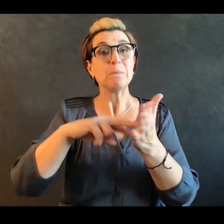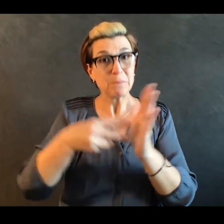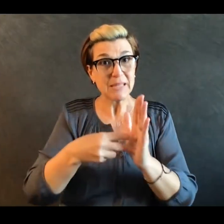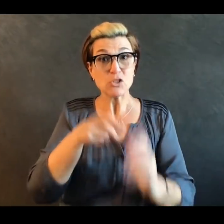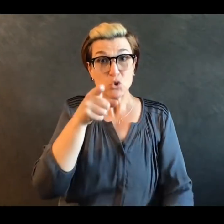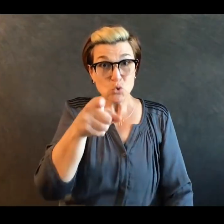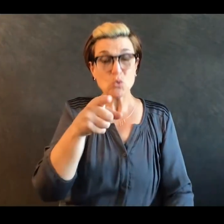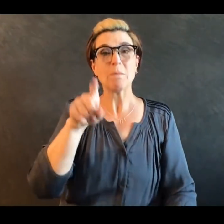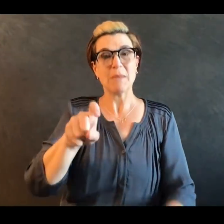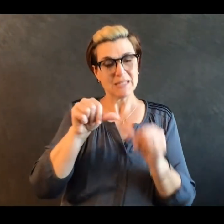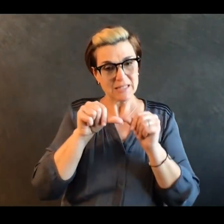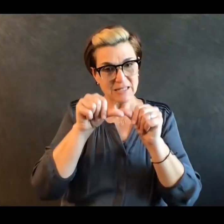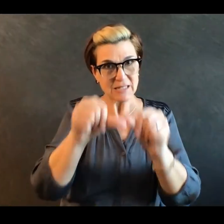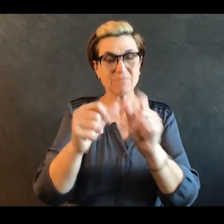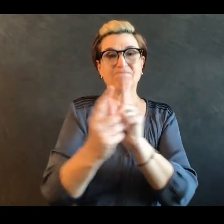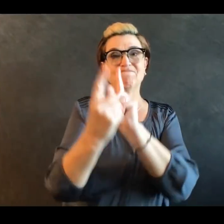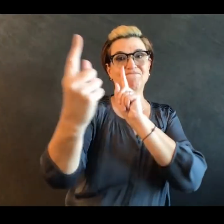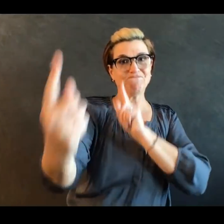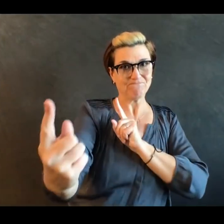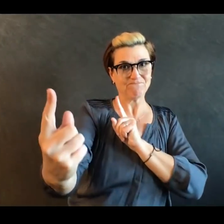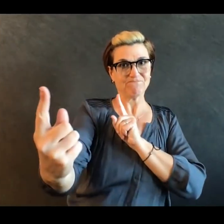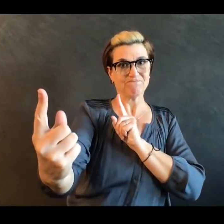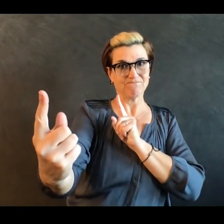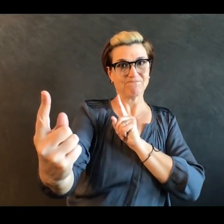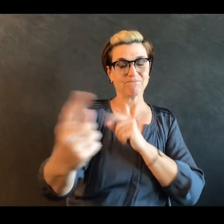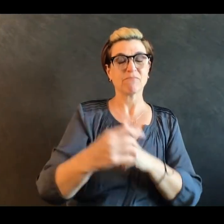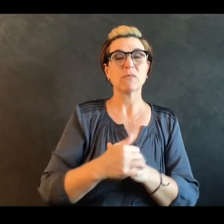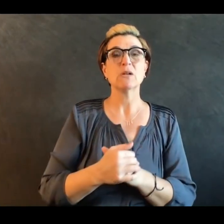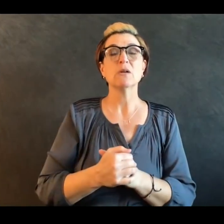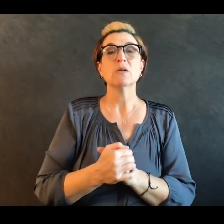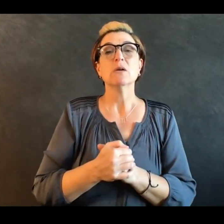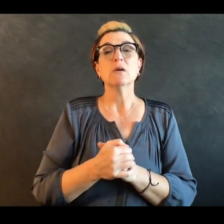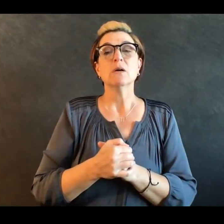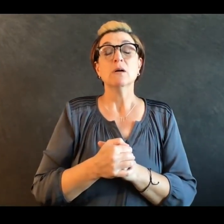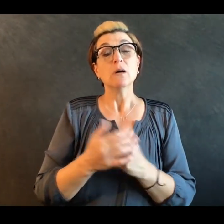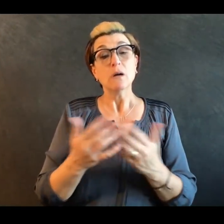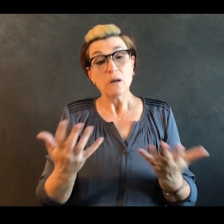continue to social distance and in the end we do have states that have very few